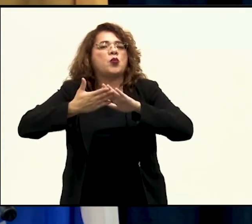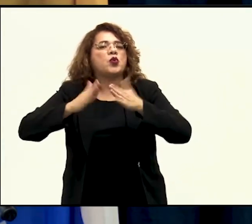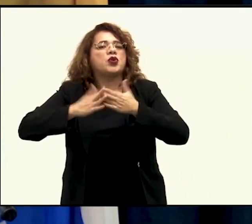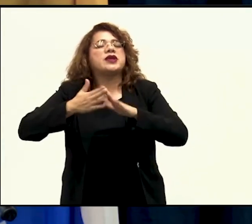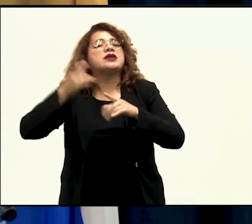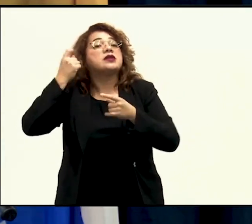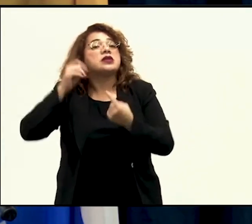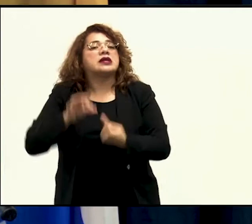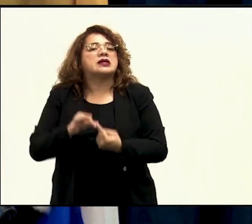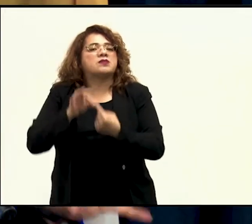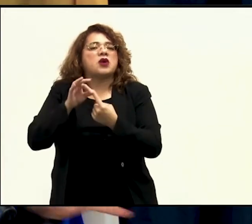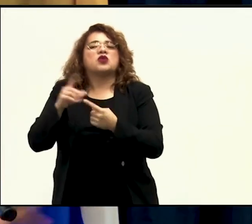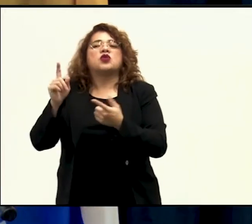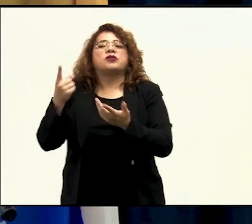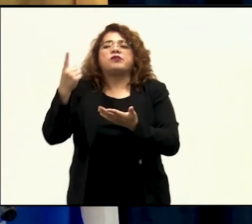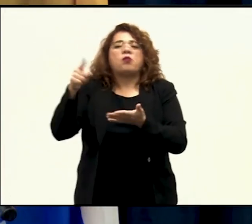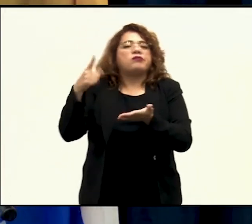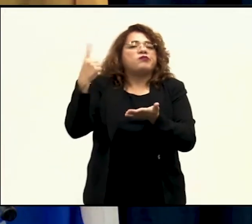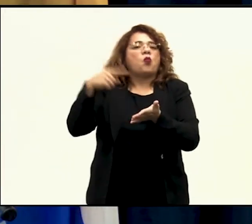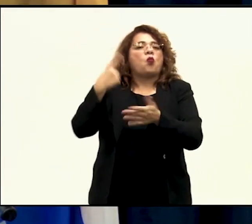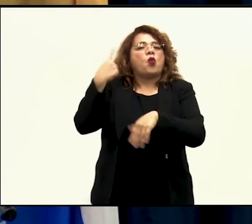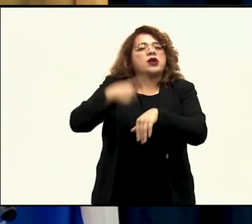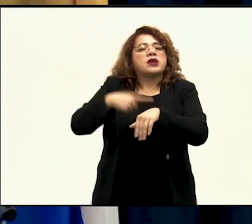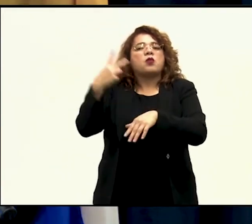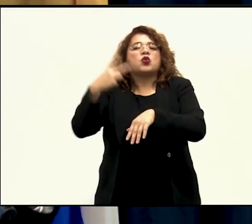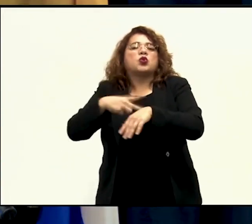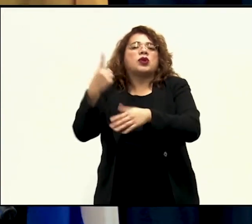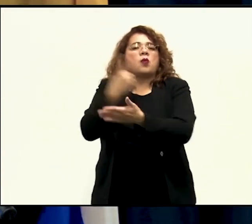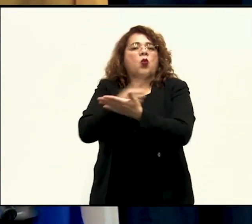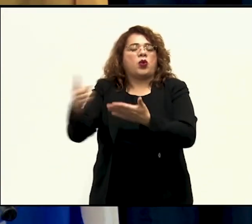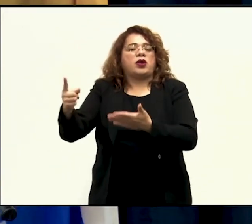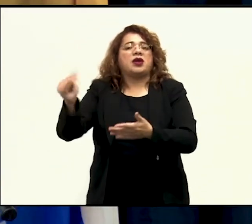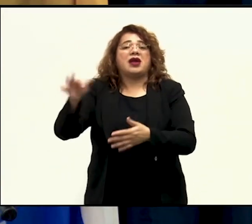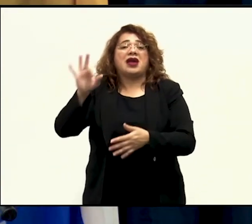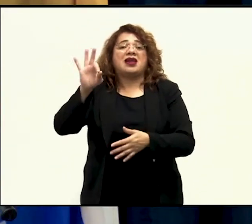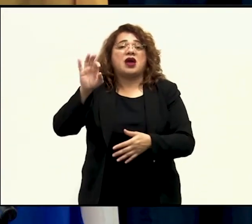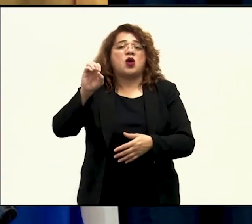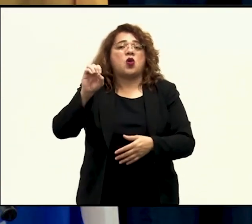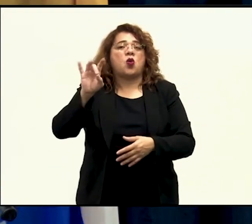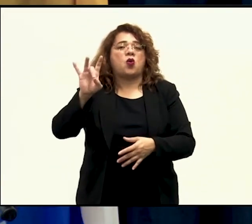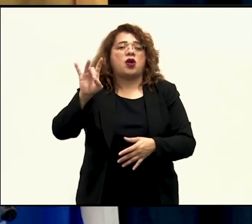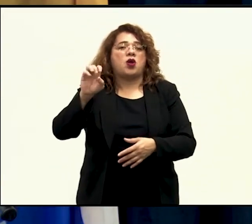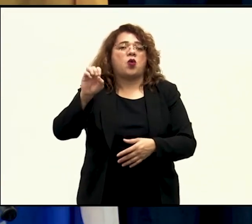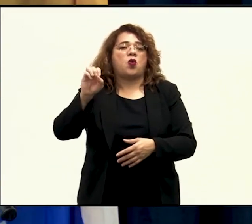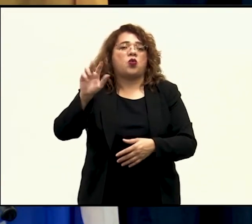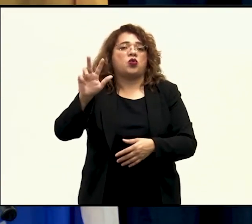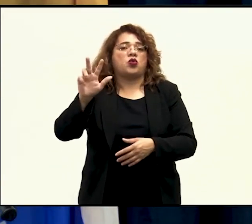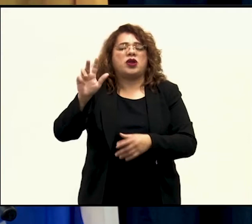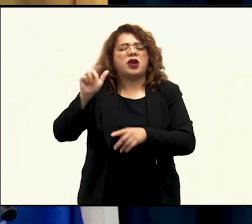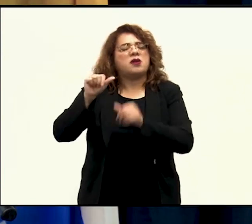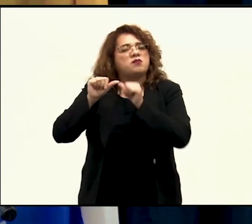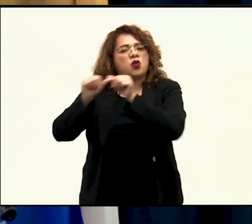so we're talking about 90813 as a critical zip code where we can have some permanent site.